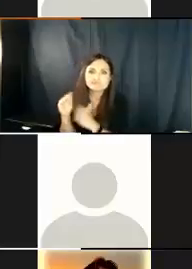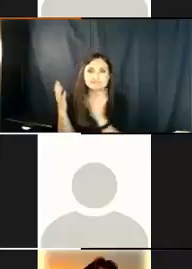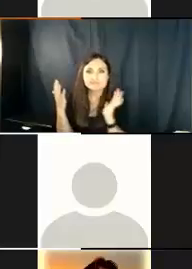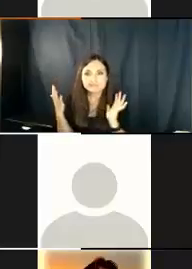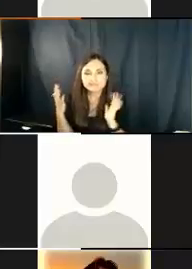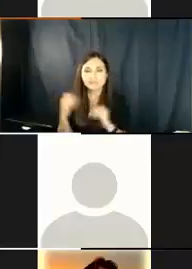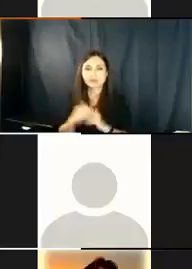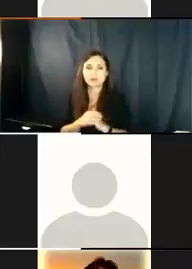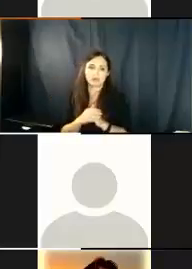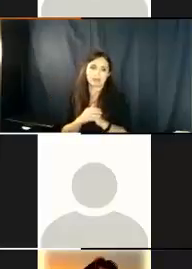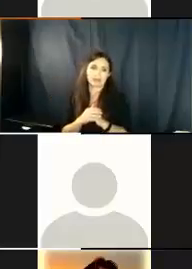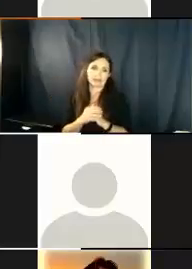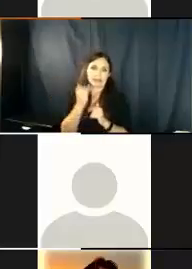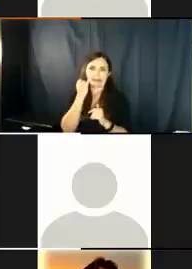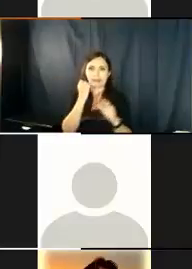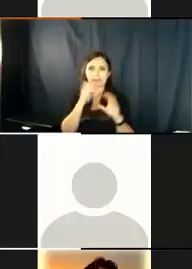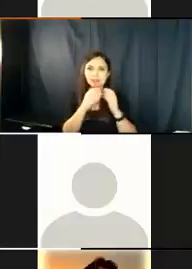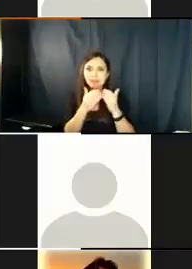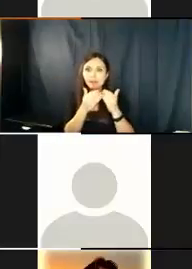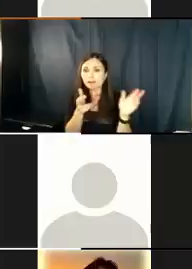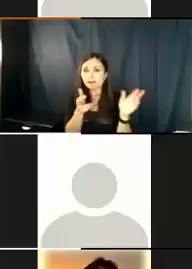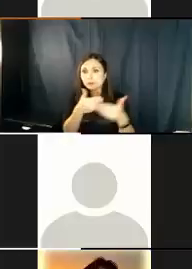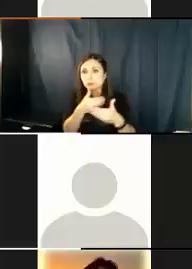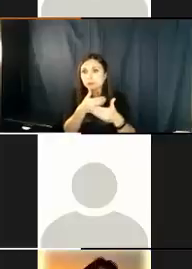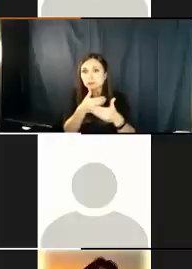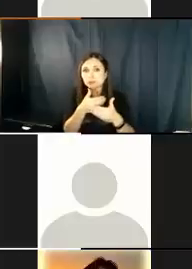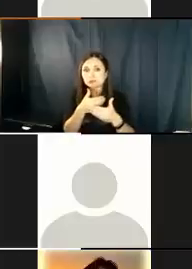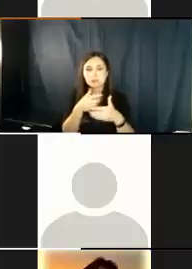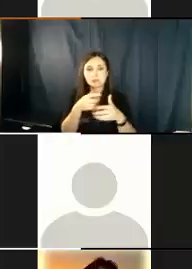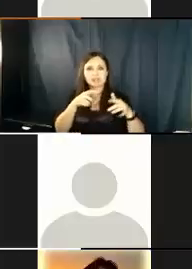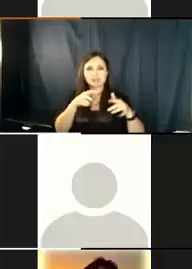if you're in a classroom space, if it is asynchronous where everyone can't communicate at the same